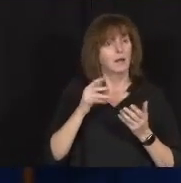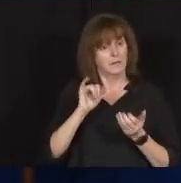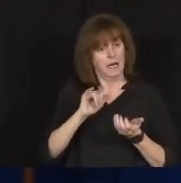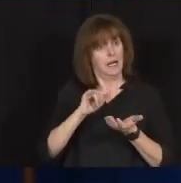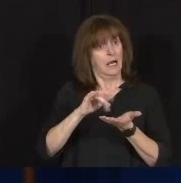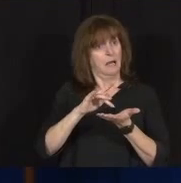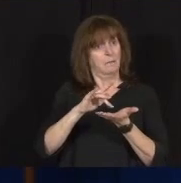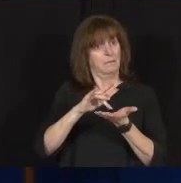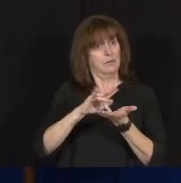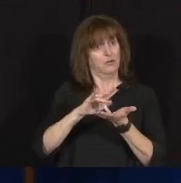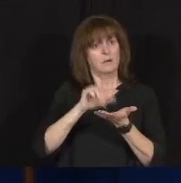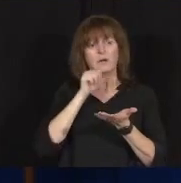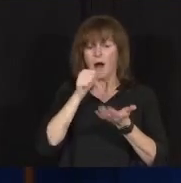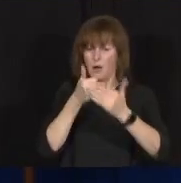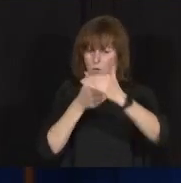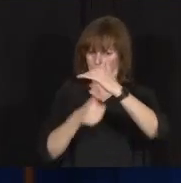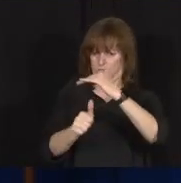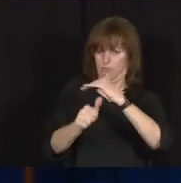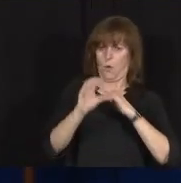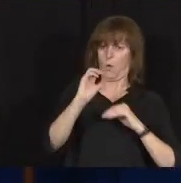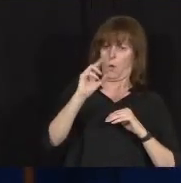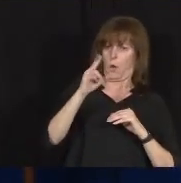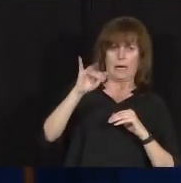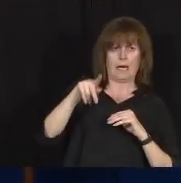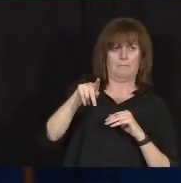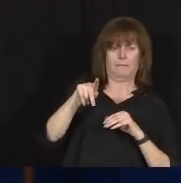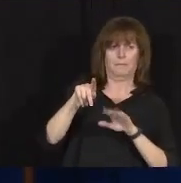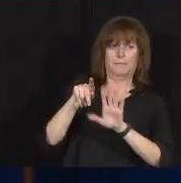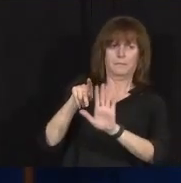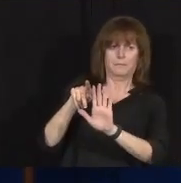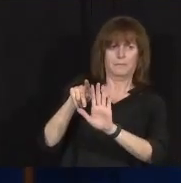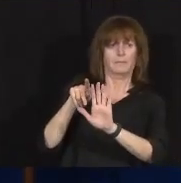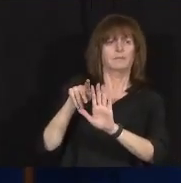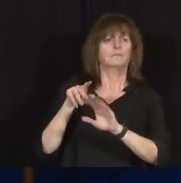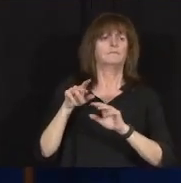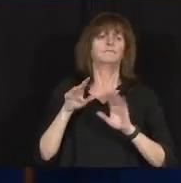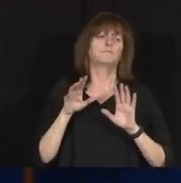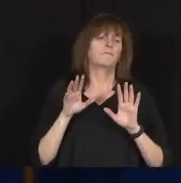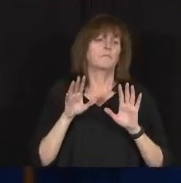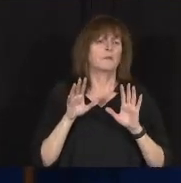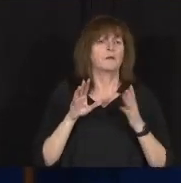ut I do have a question for the premier. If you're not able to elaborate. S PEAKER: F